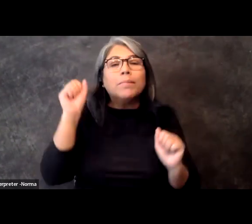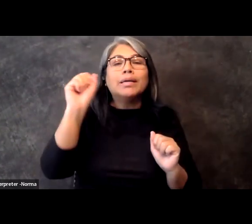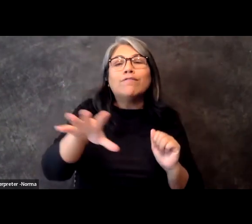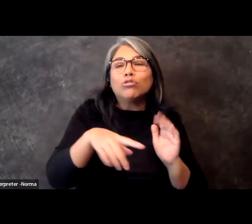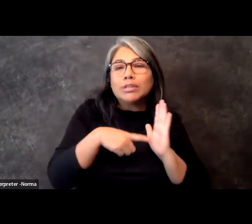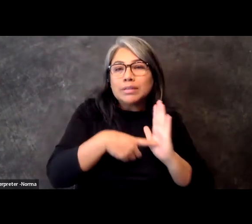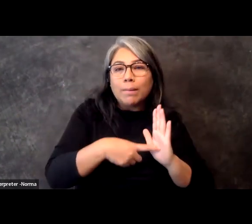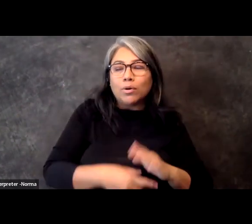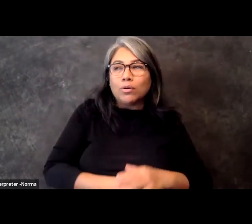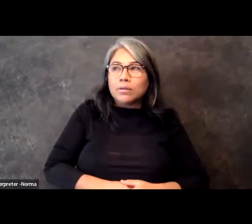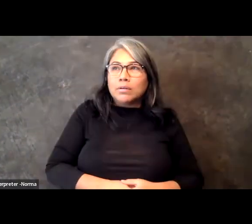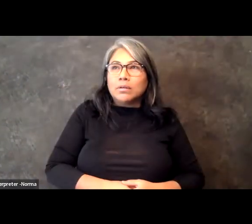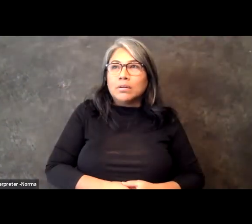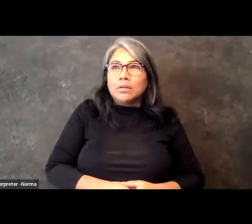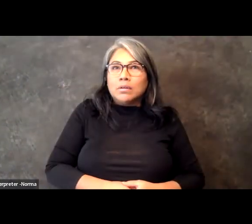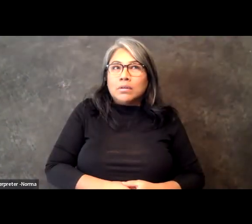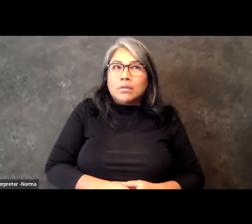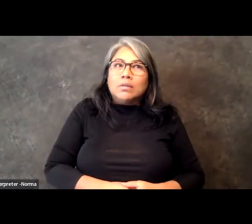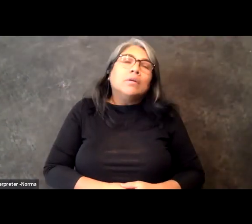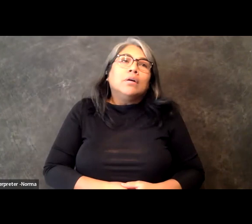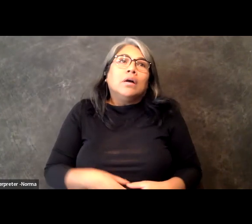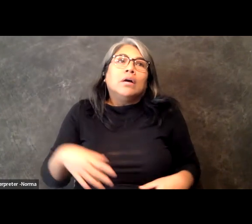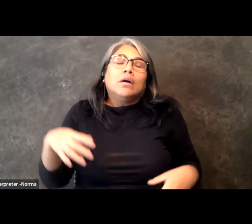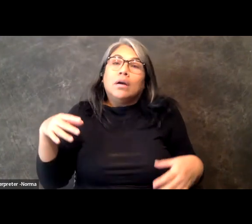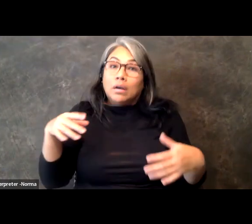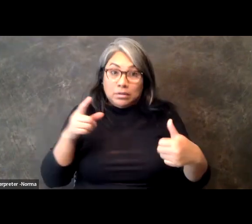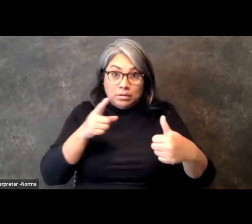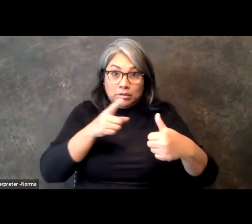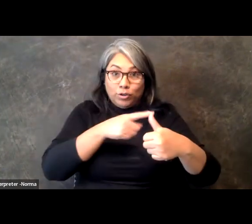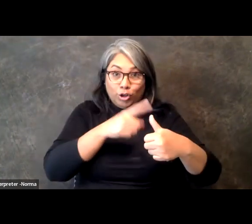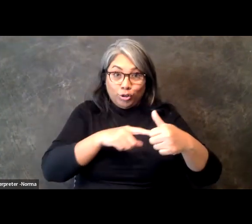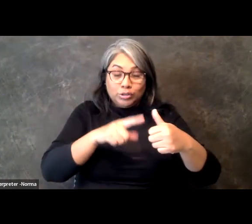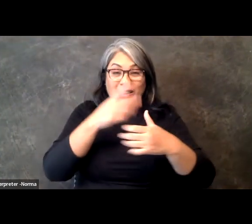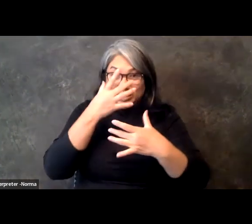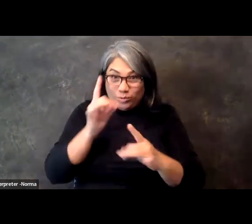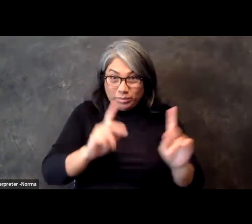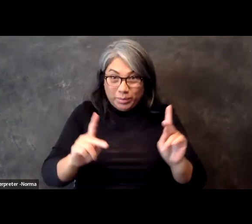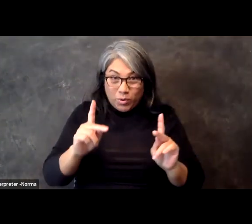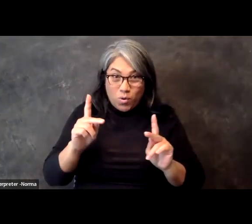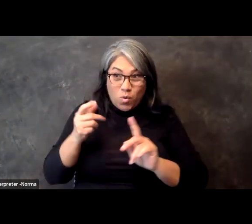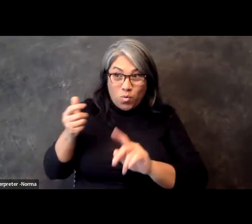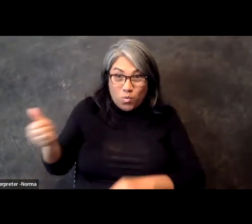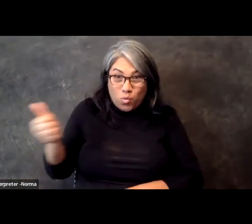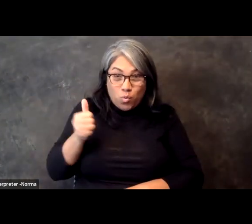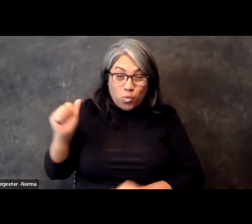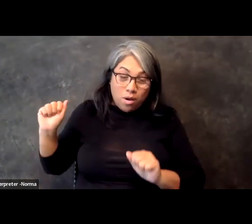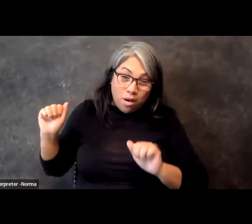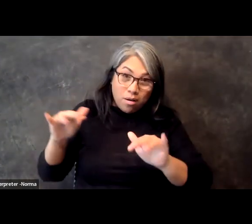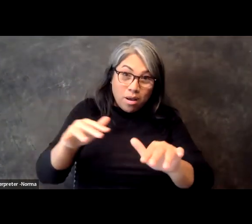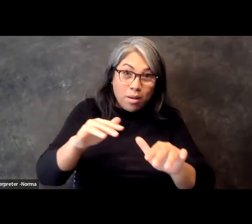First of all, it's very interesting that those people who come to an ACP enrollment event